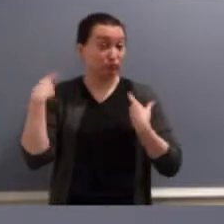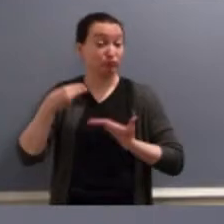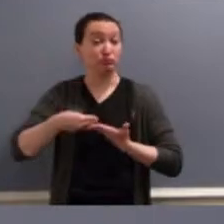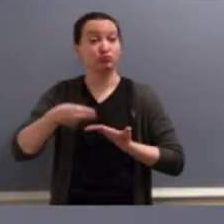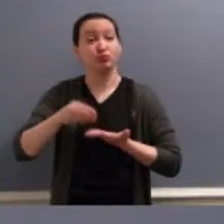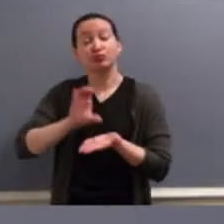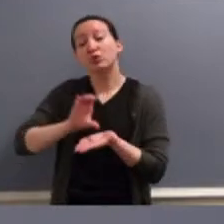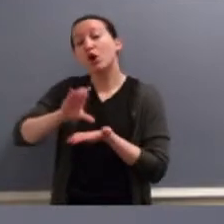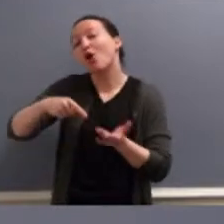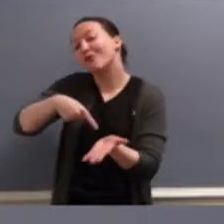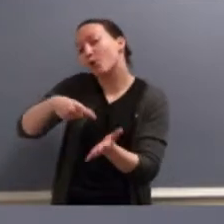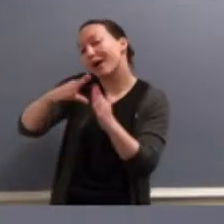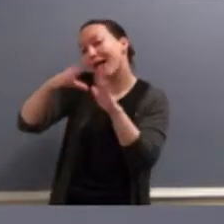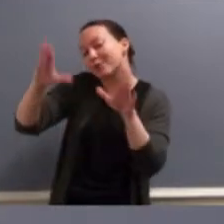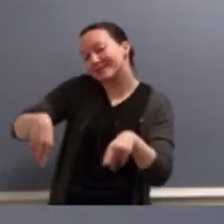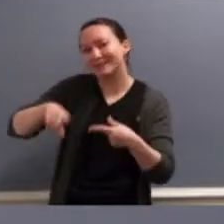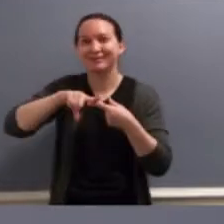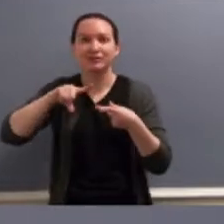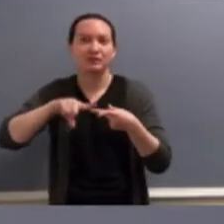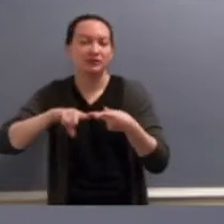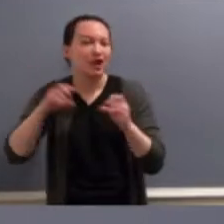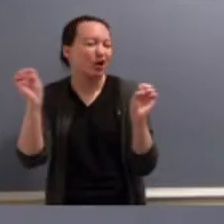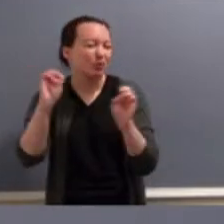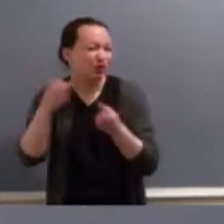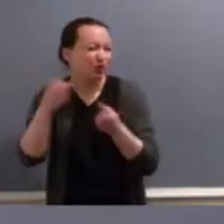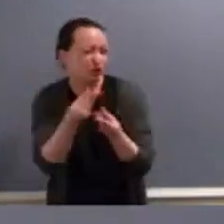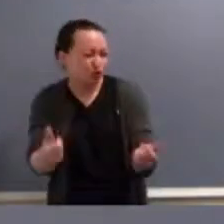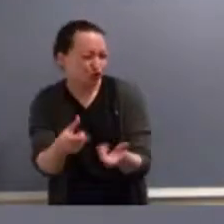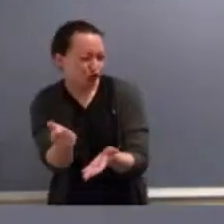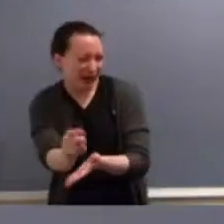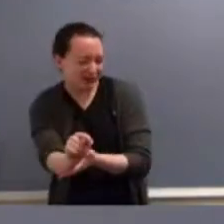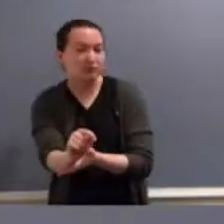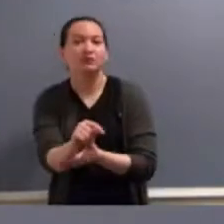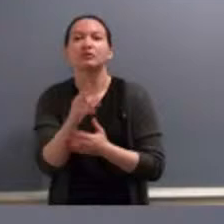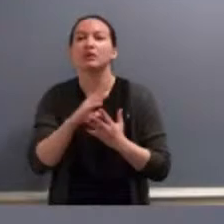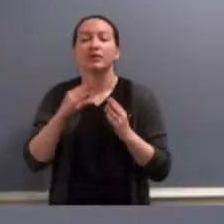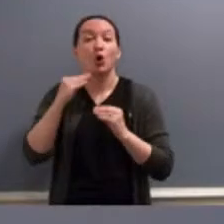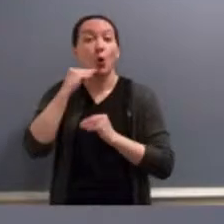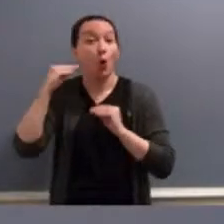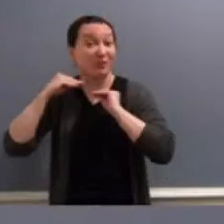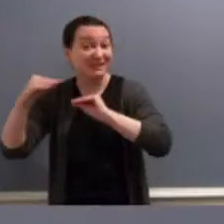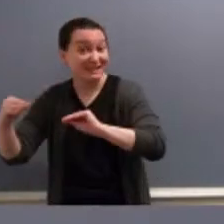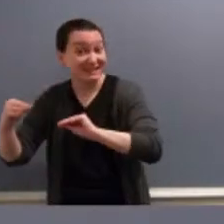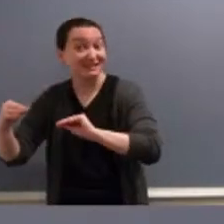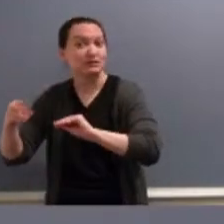housing projects the emergency solutions grant which does a lot of our homelessness programming